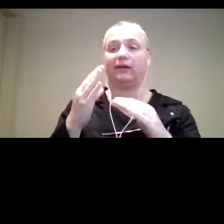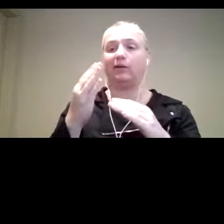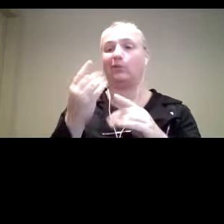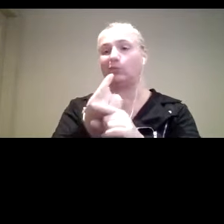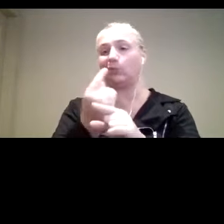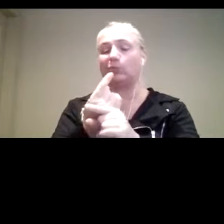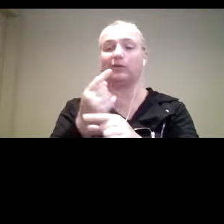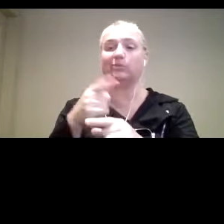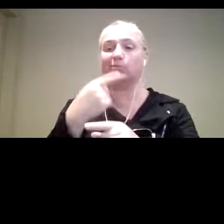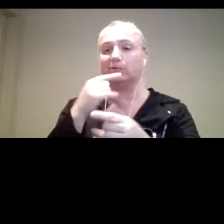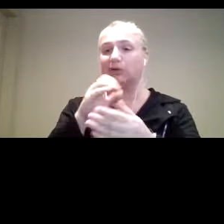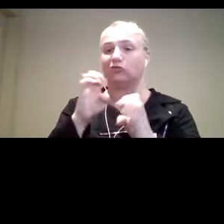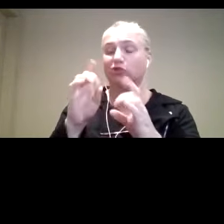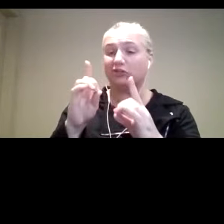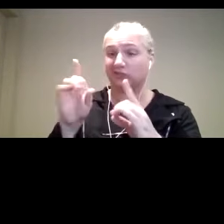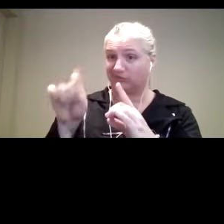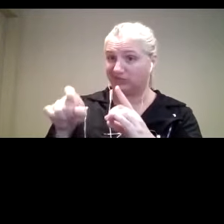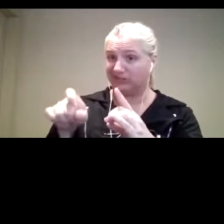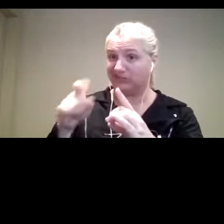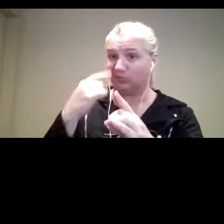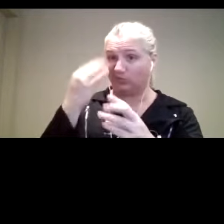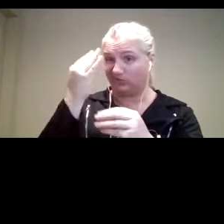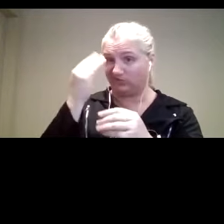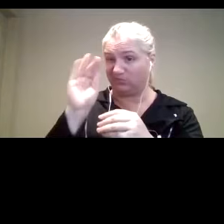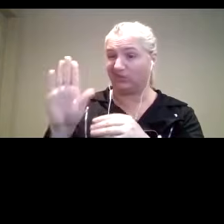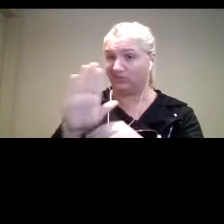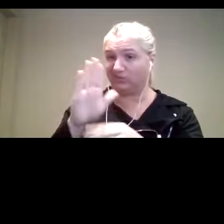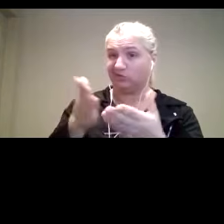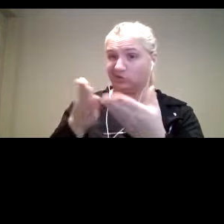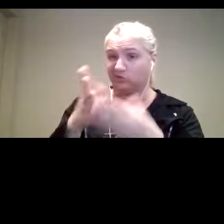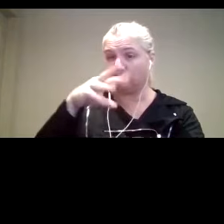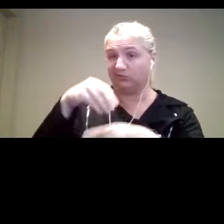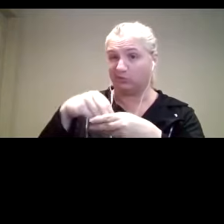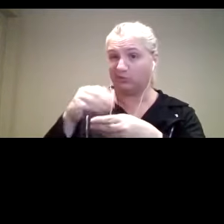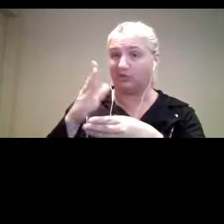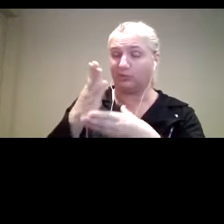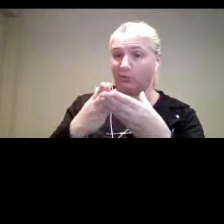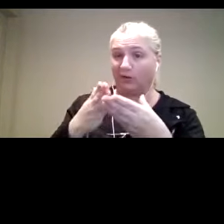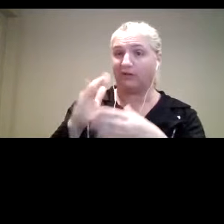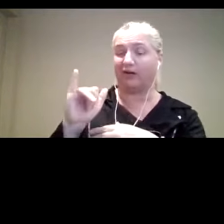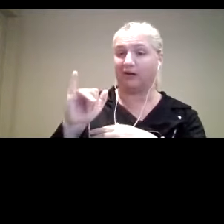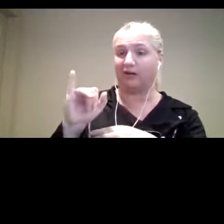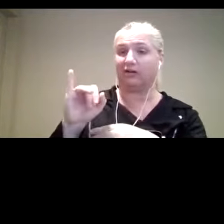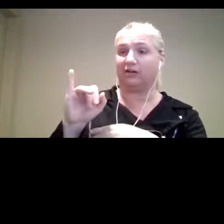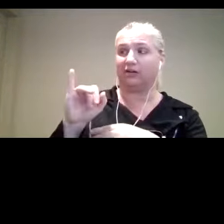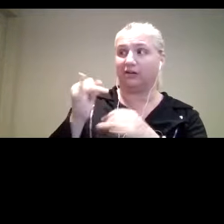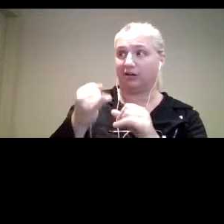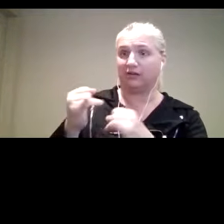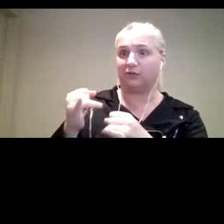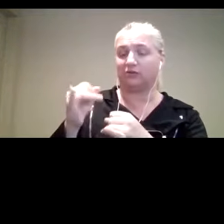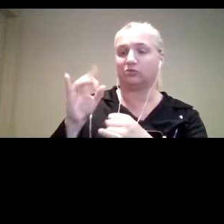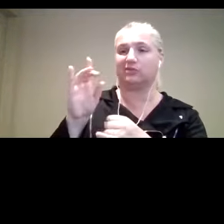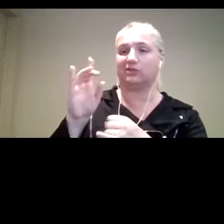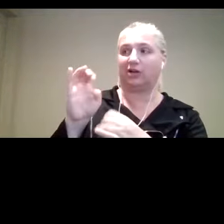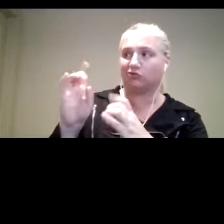then we have to consider those services as part of the individual education plan or IEP.